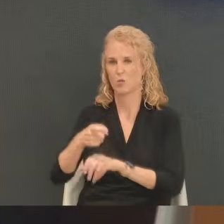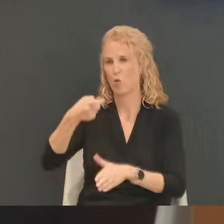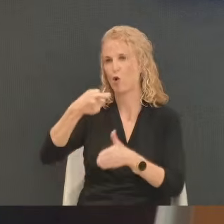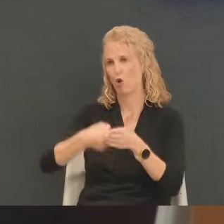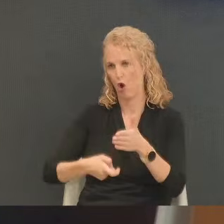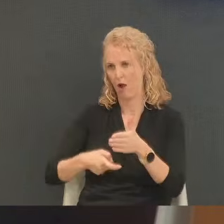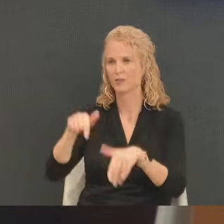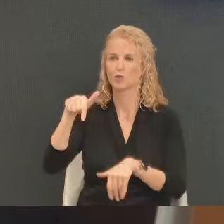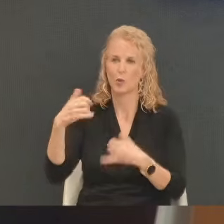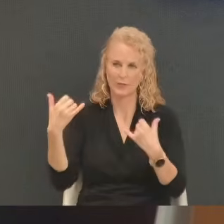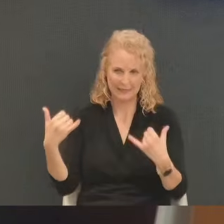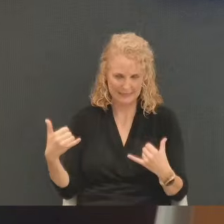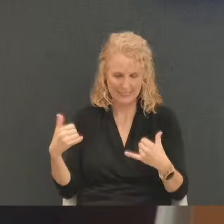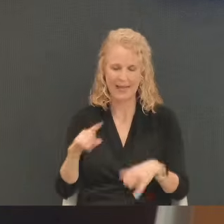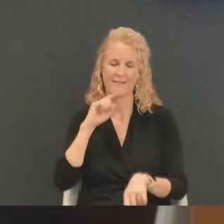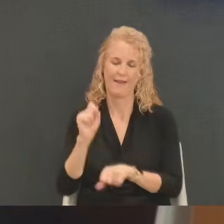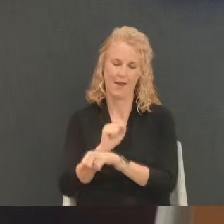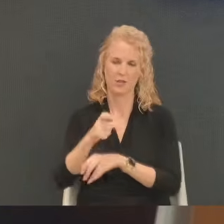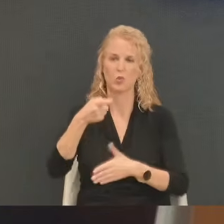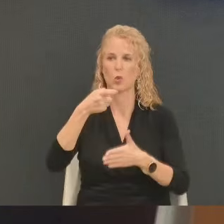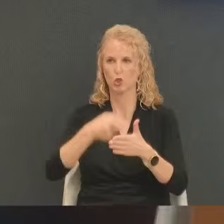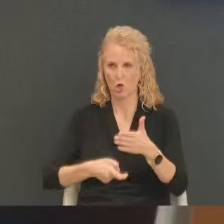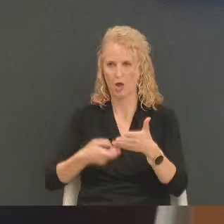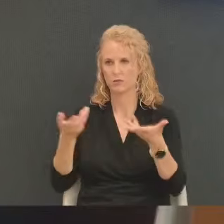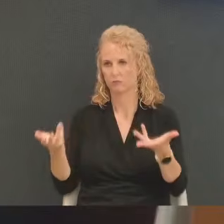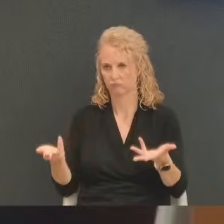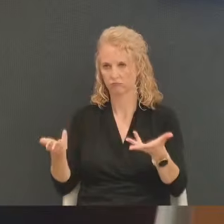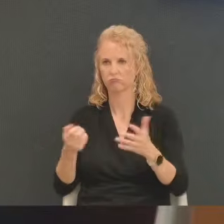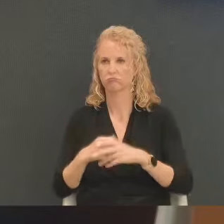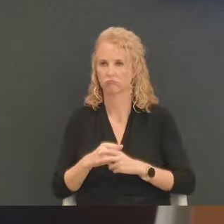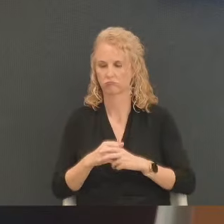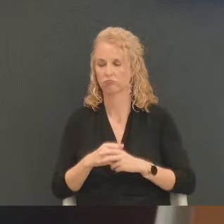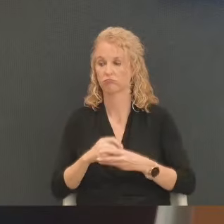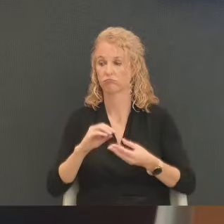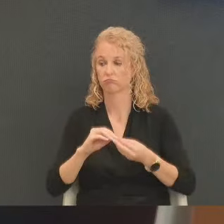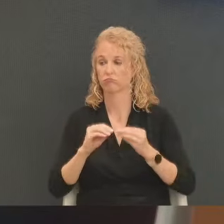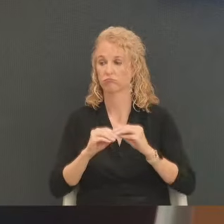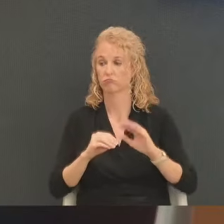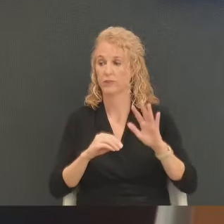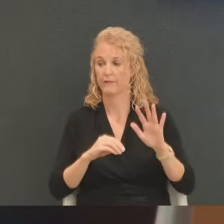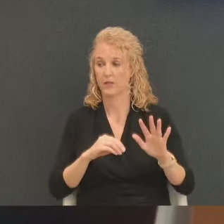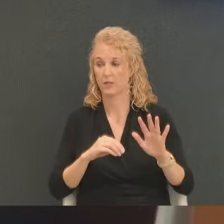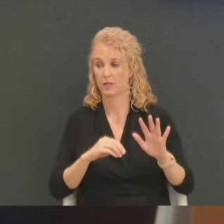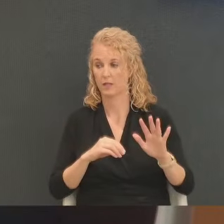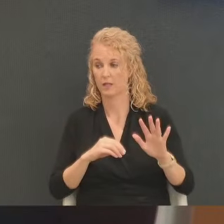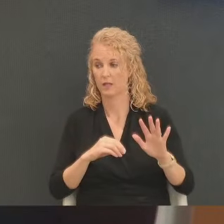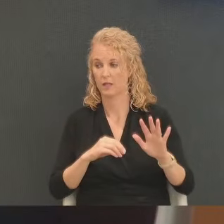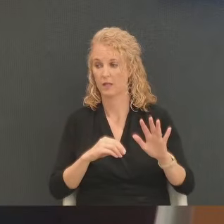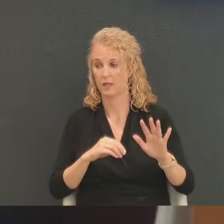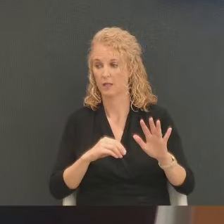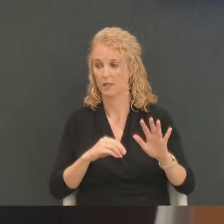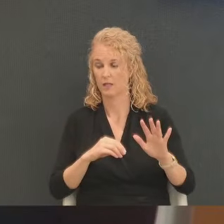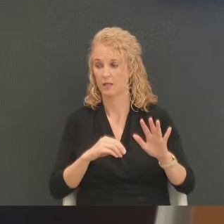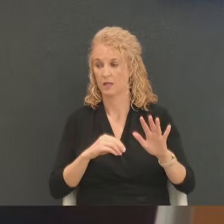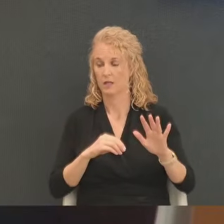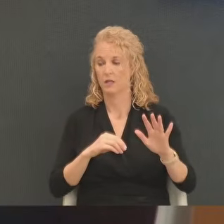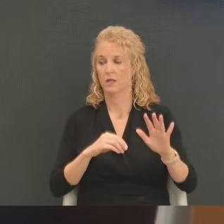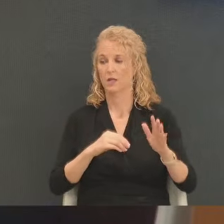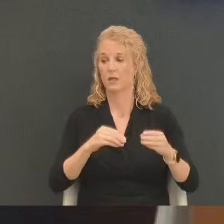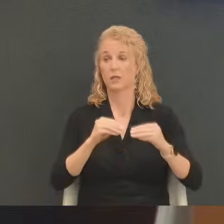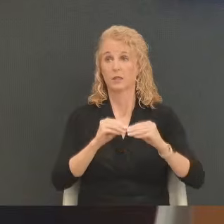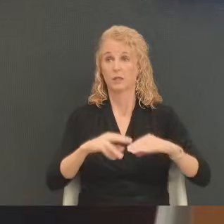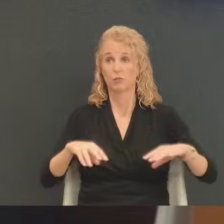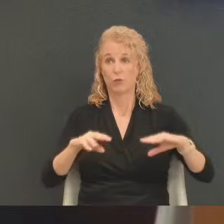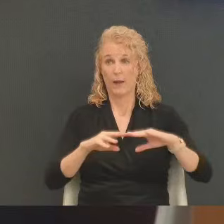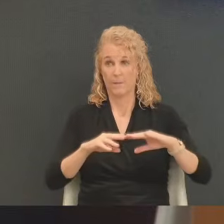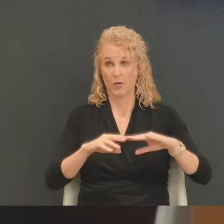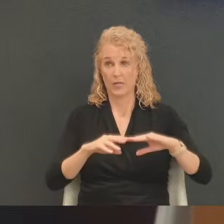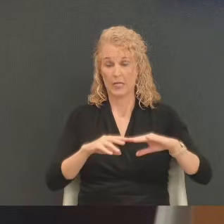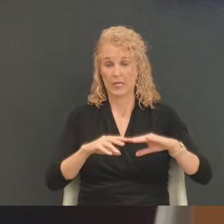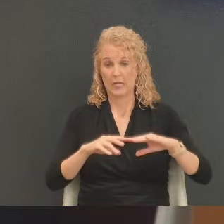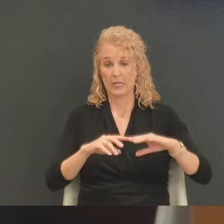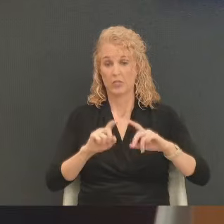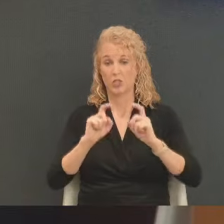this just concludes that negotiation process. item number five is the transfer of properties to DDS